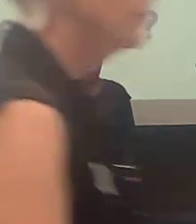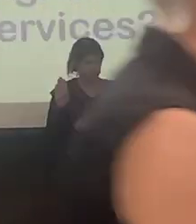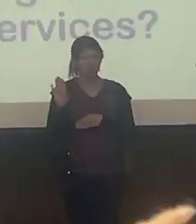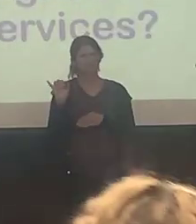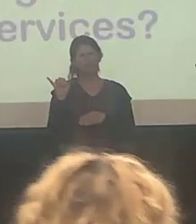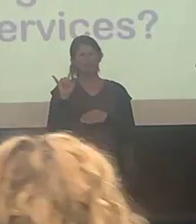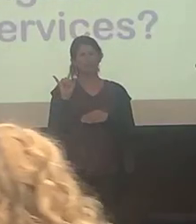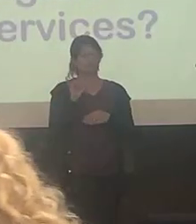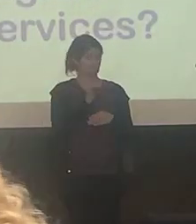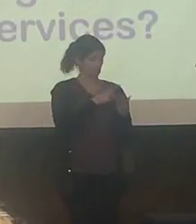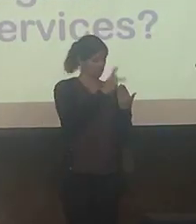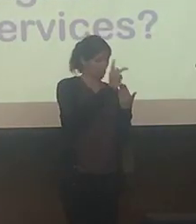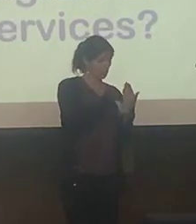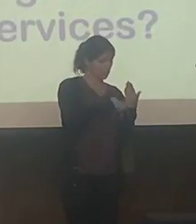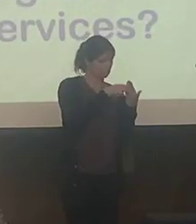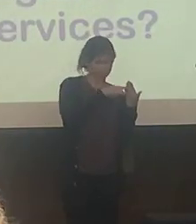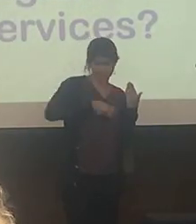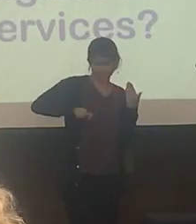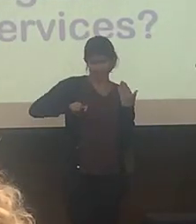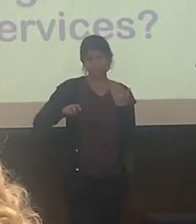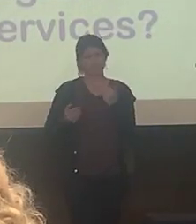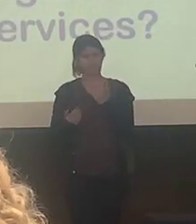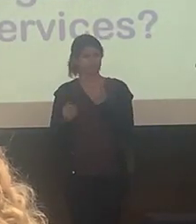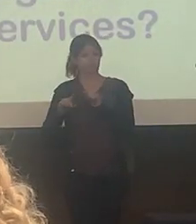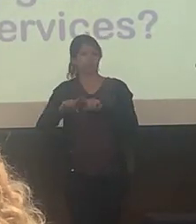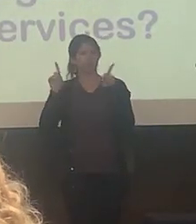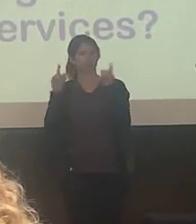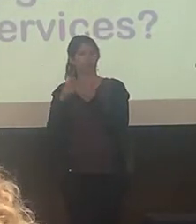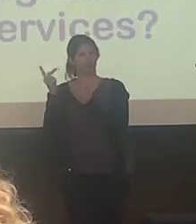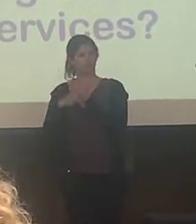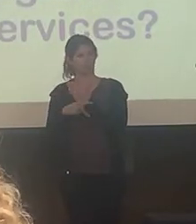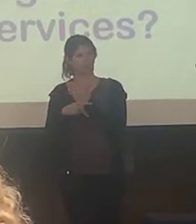one program to out right and you don't want the members to know